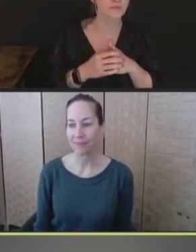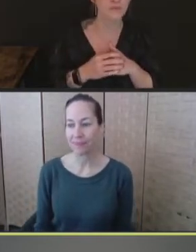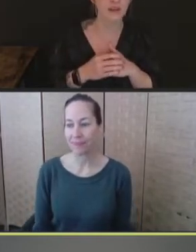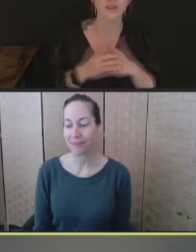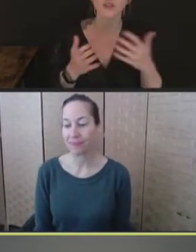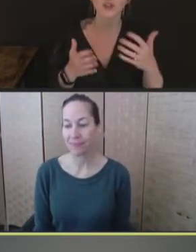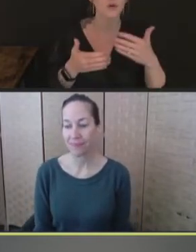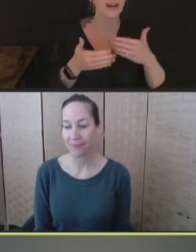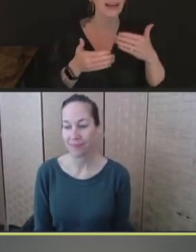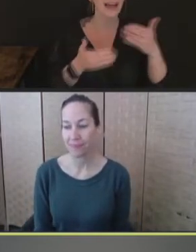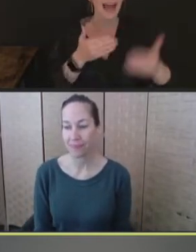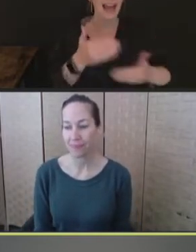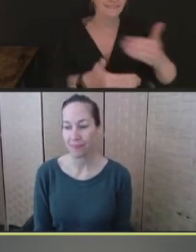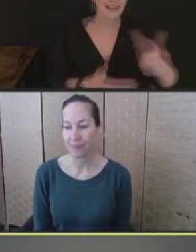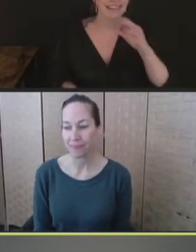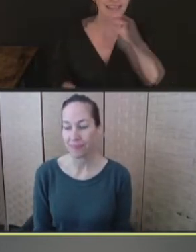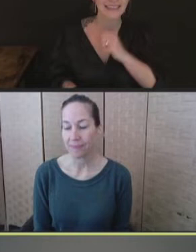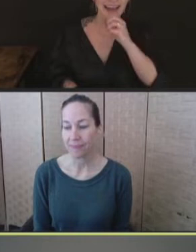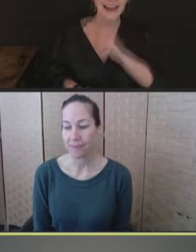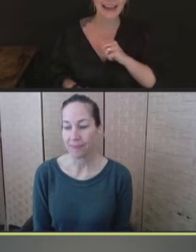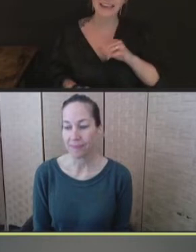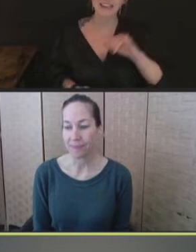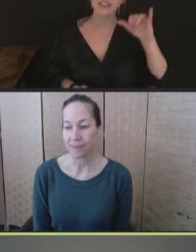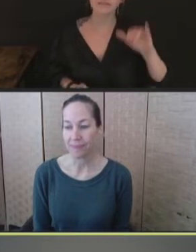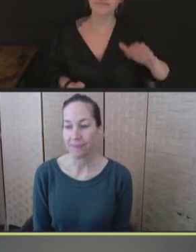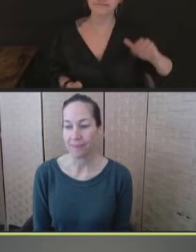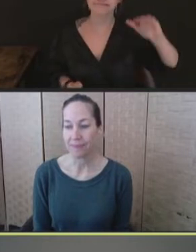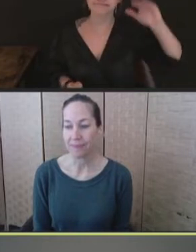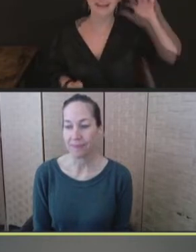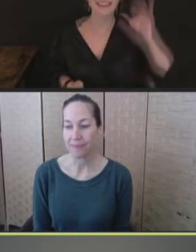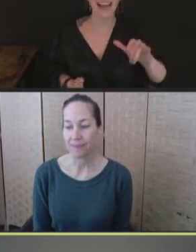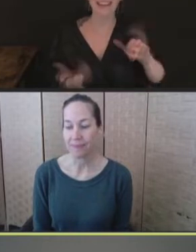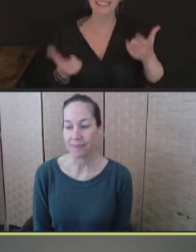Advancing ages, the greatest risk for AD and why is that.